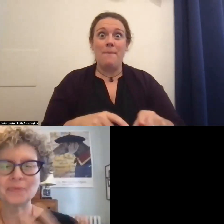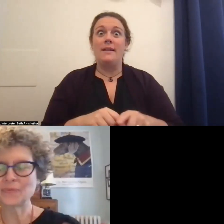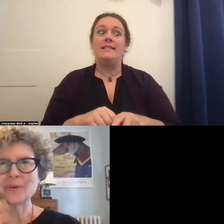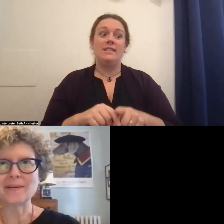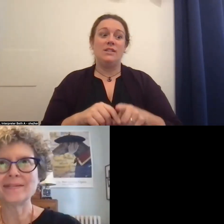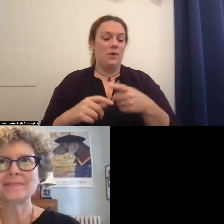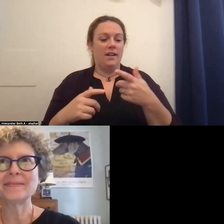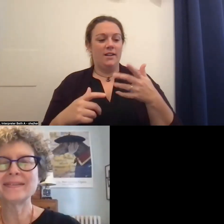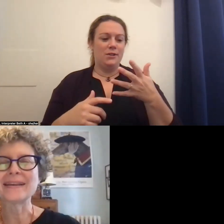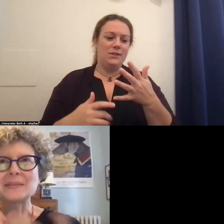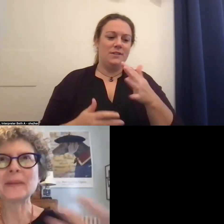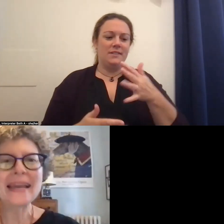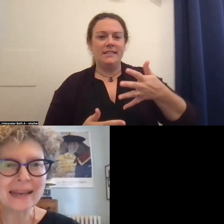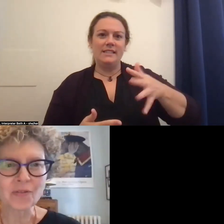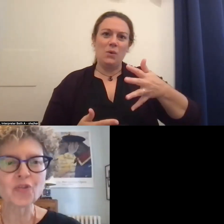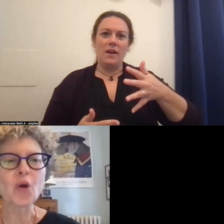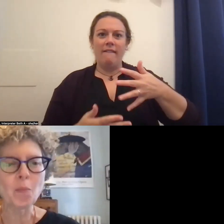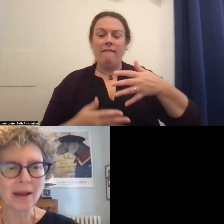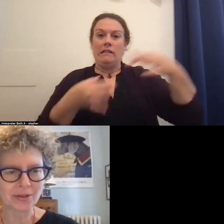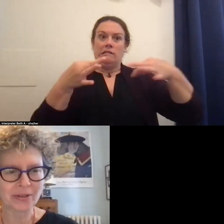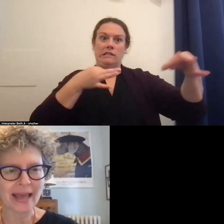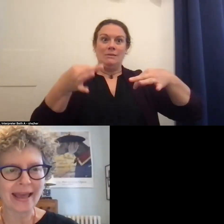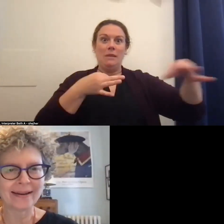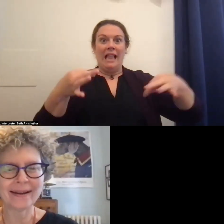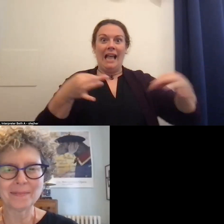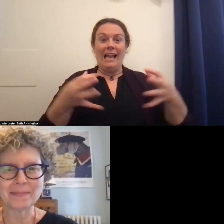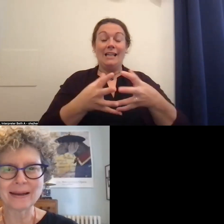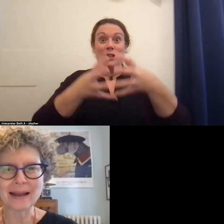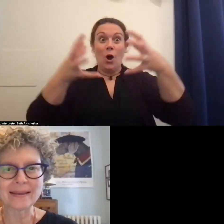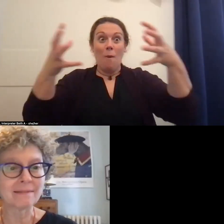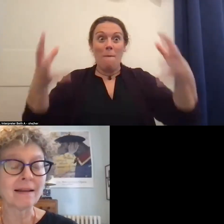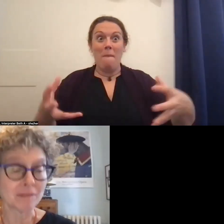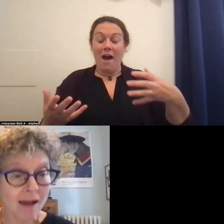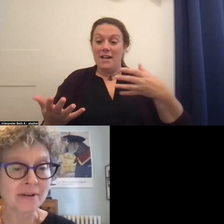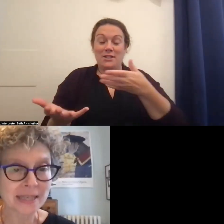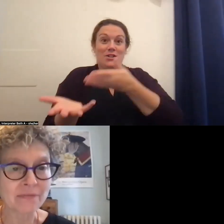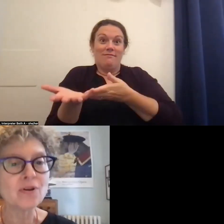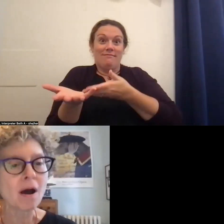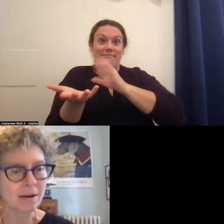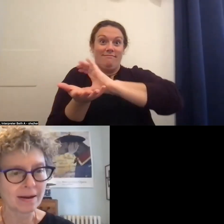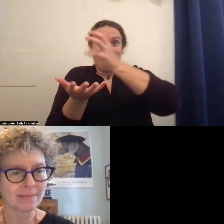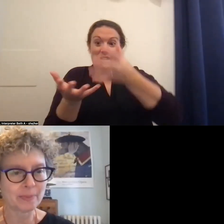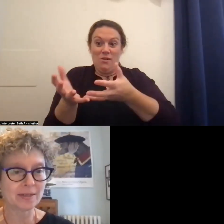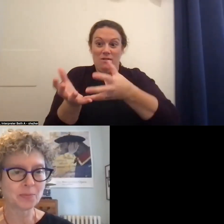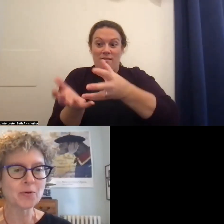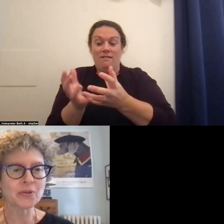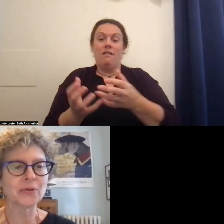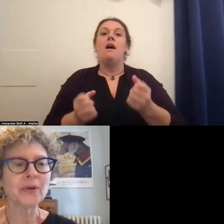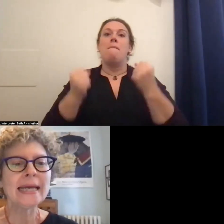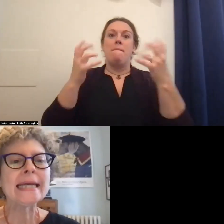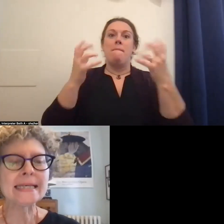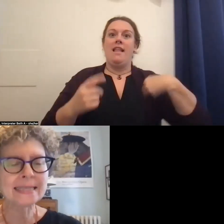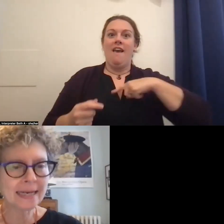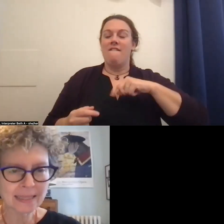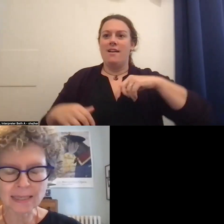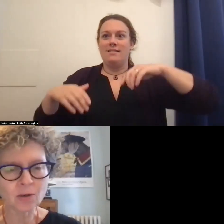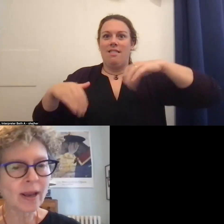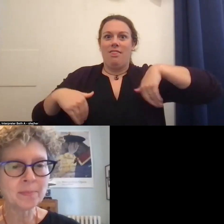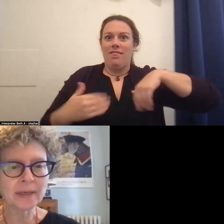of explaining so much that I think a lot of us have not been exposed to is that it's incredibly